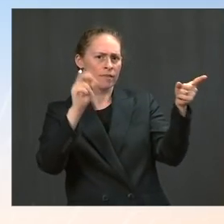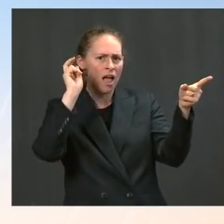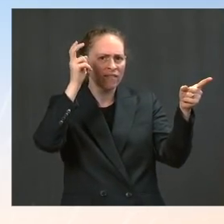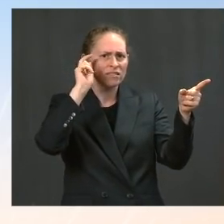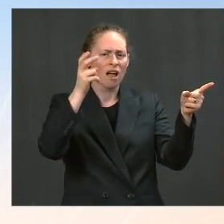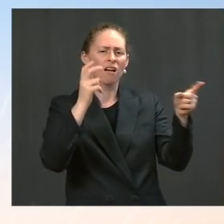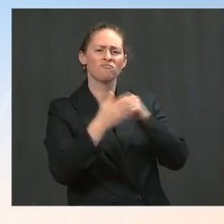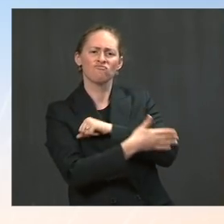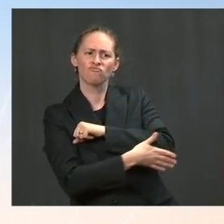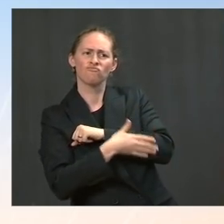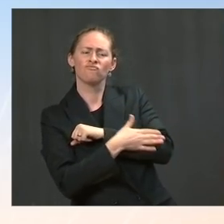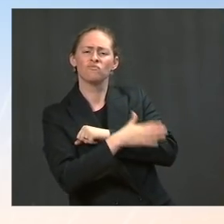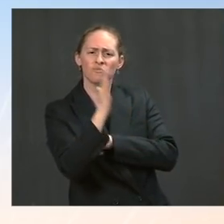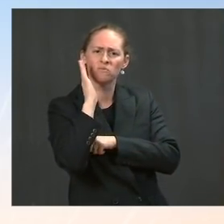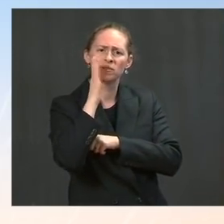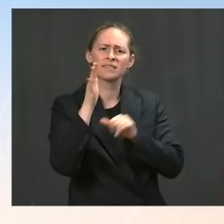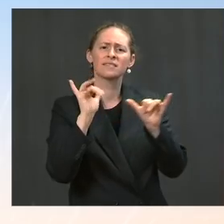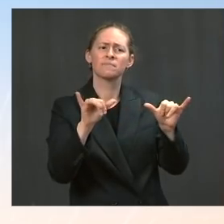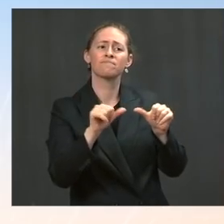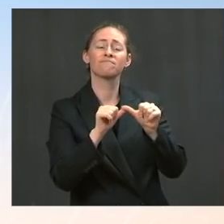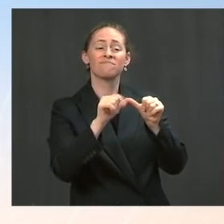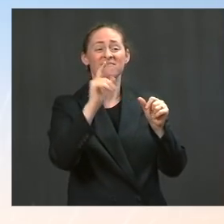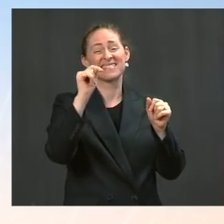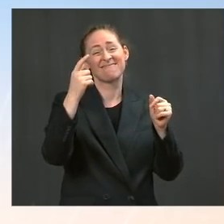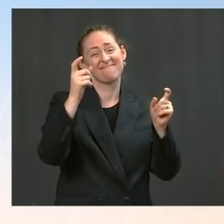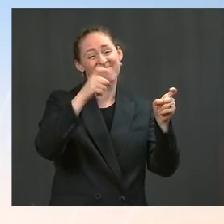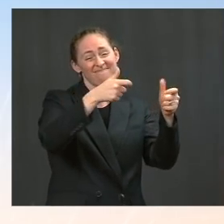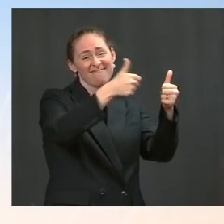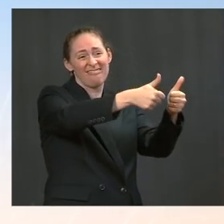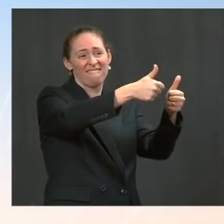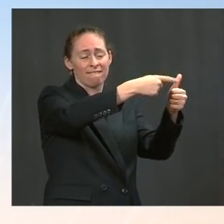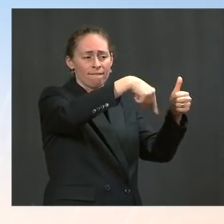But it is up to them to determine: Are they going to unite as a country?